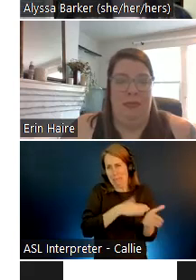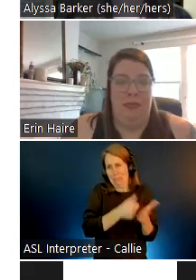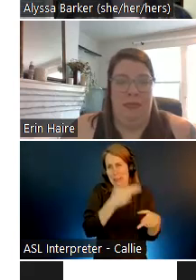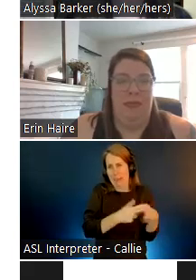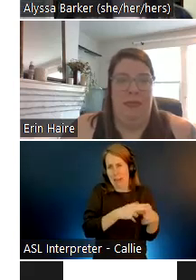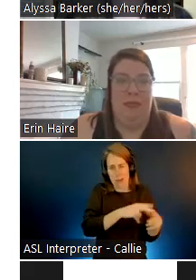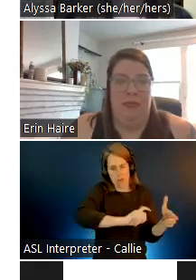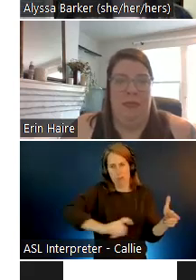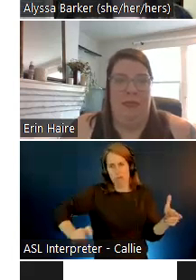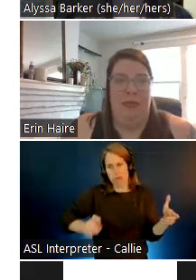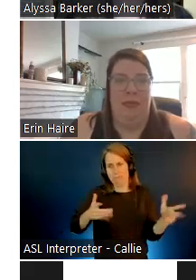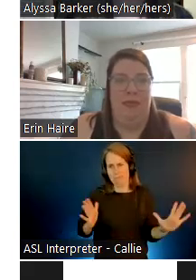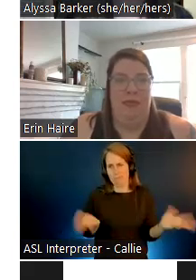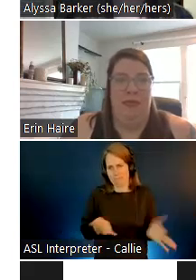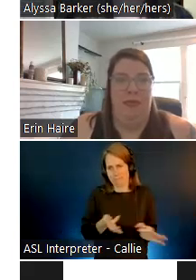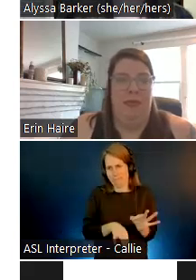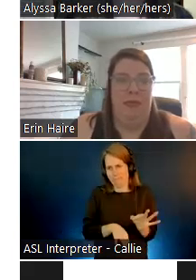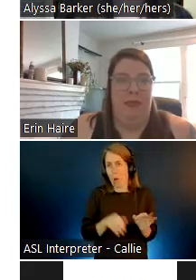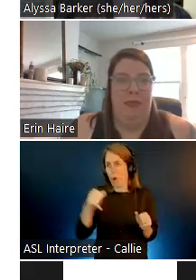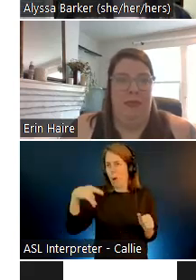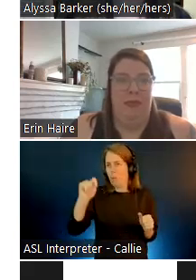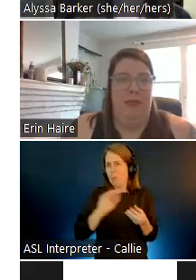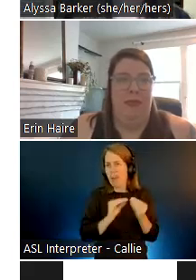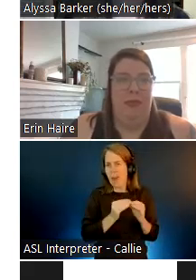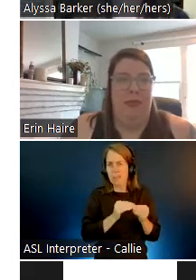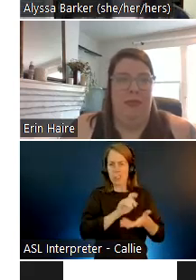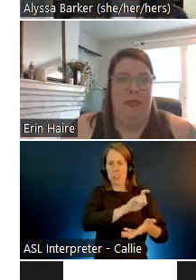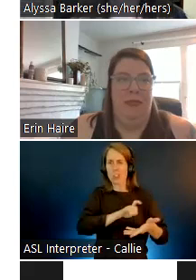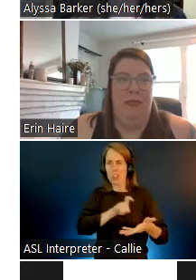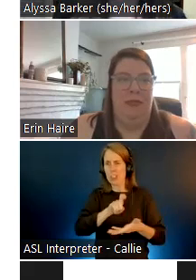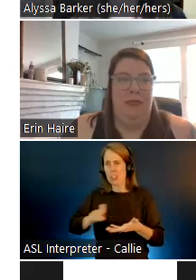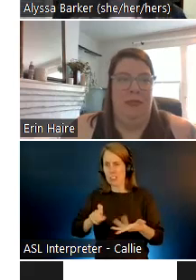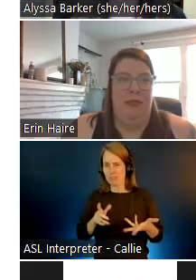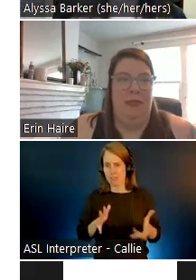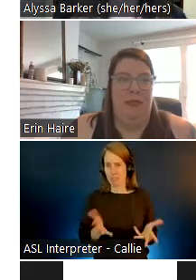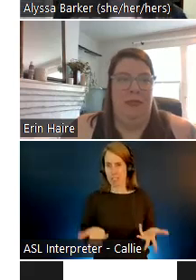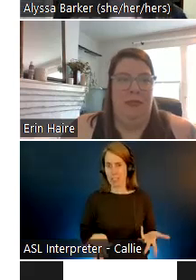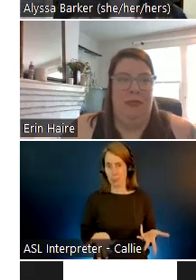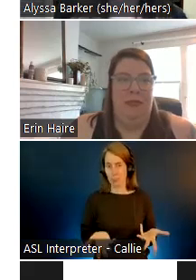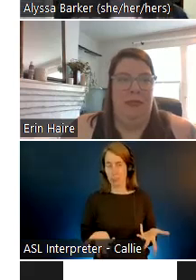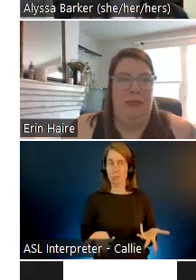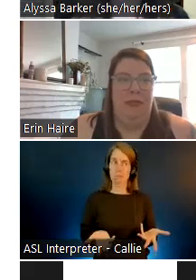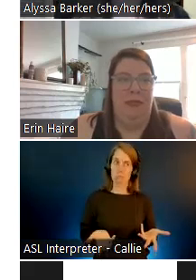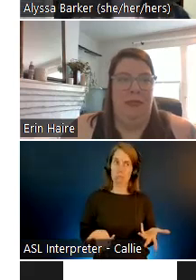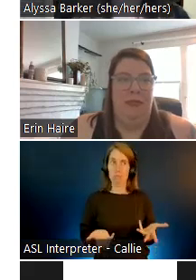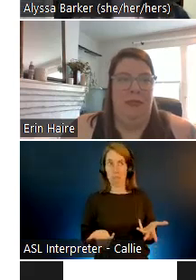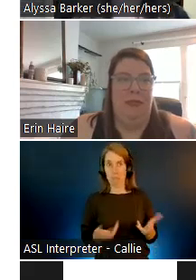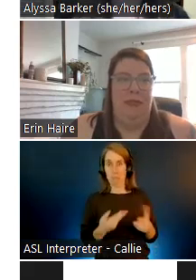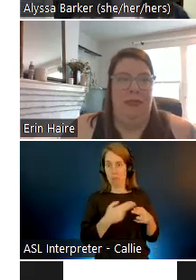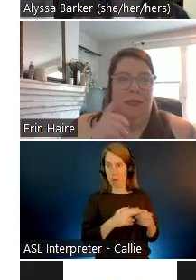something or the apartment number would turn it into a reasonable modification or if it's